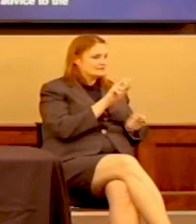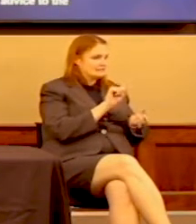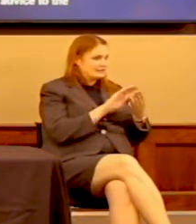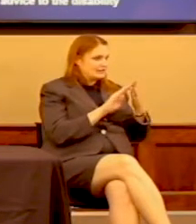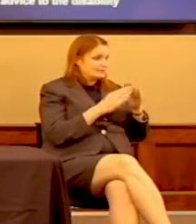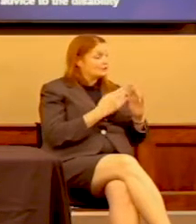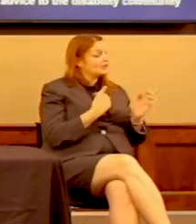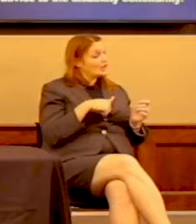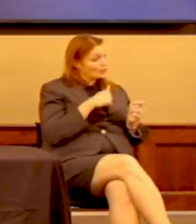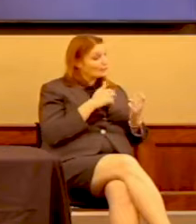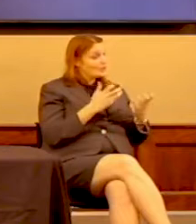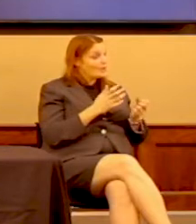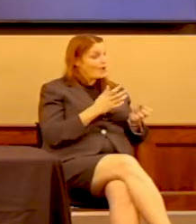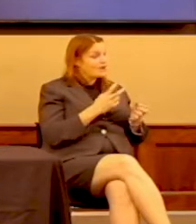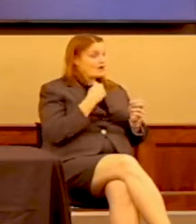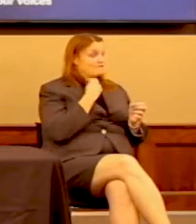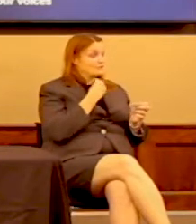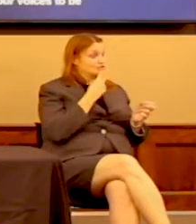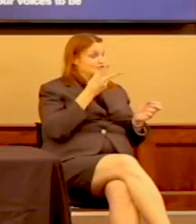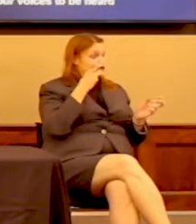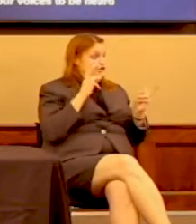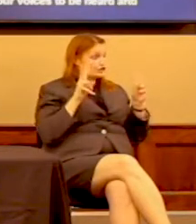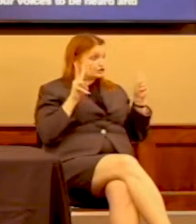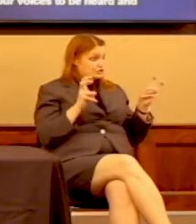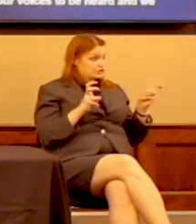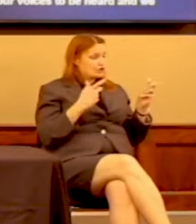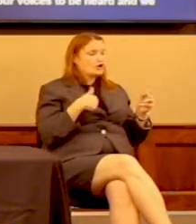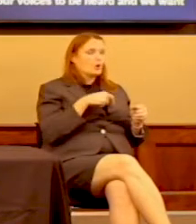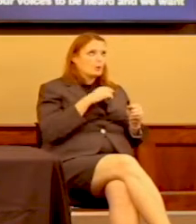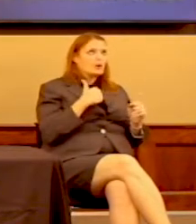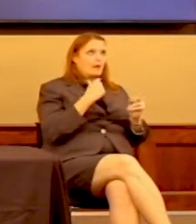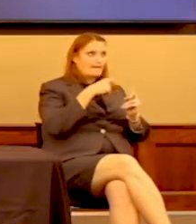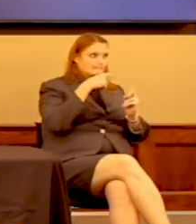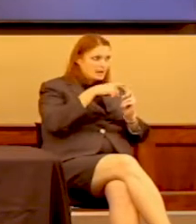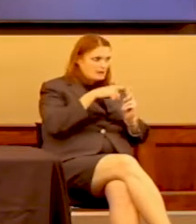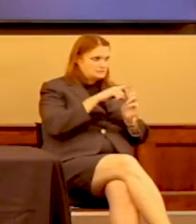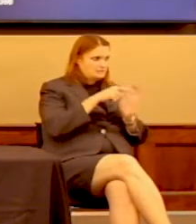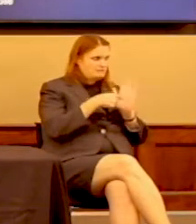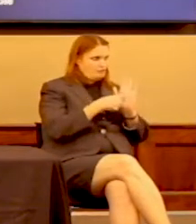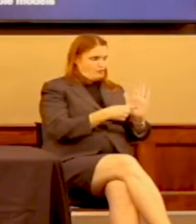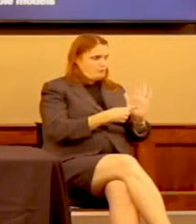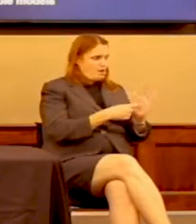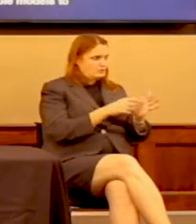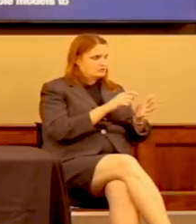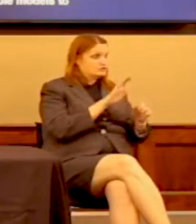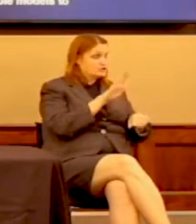to be heard and we want positive role